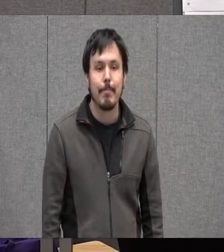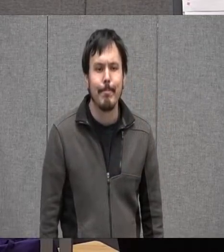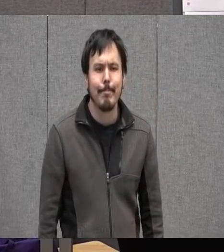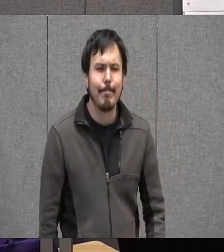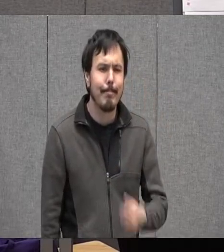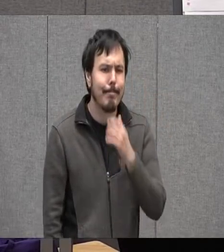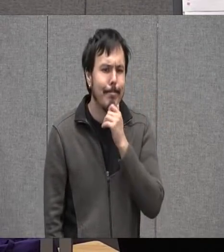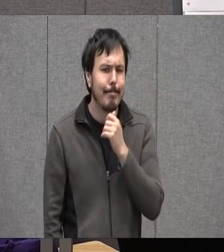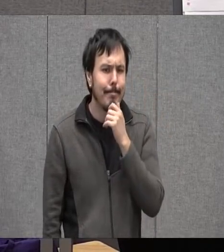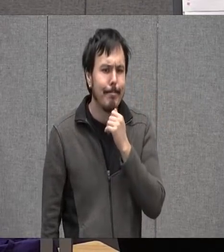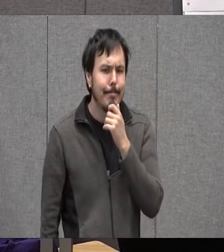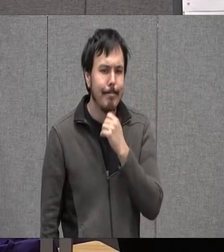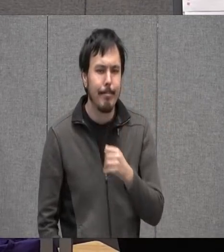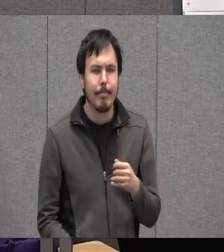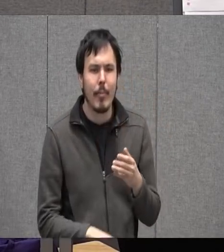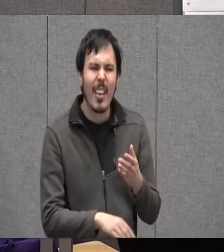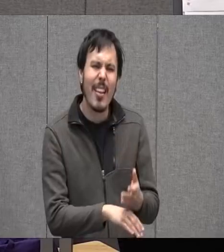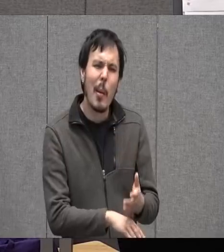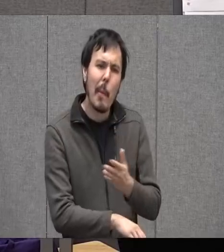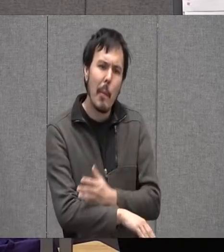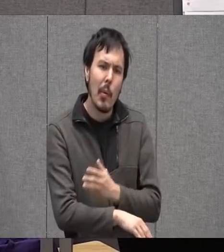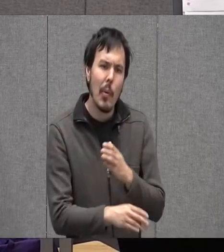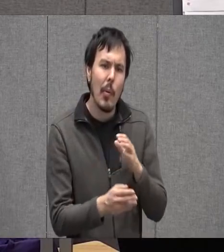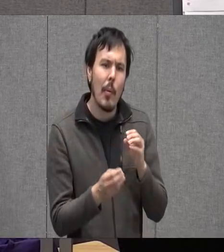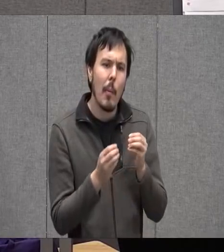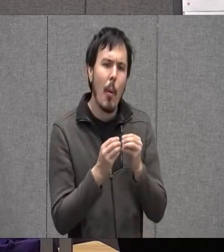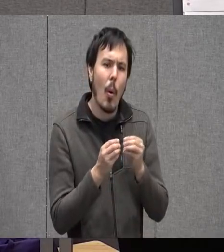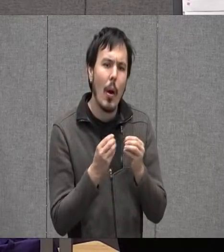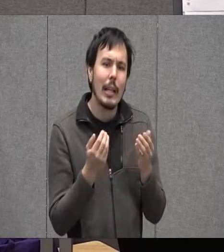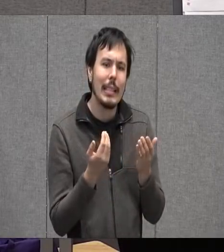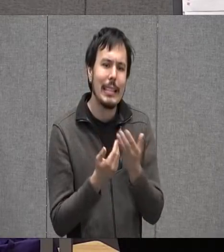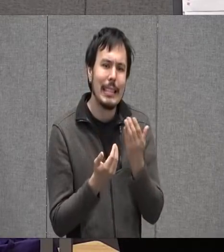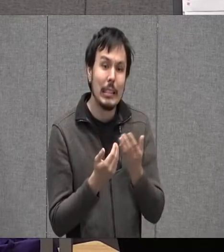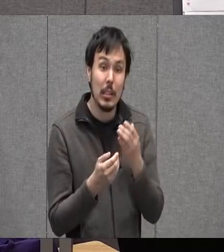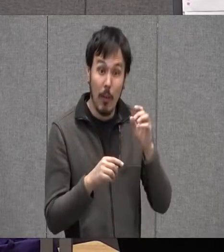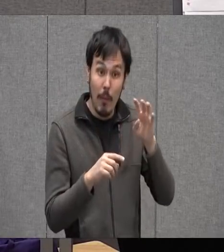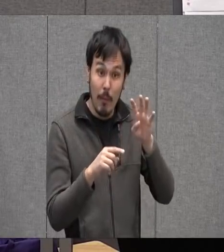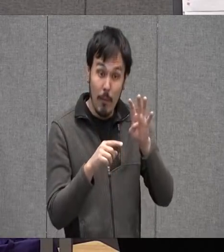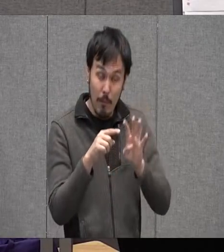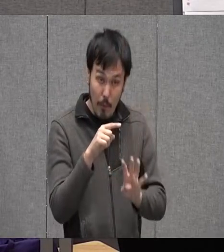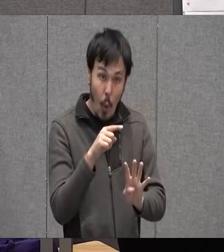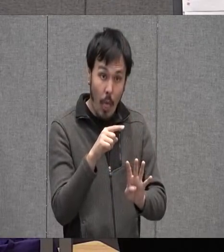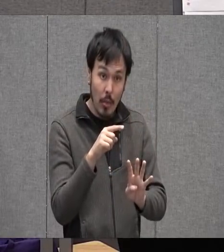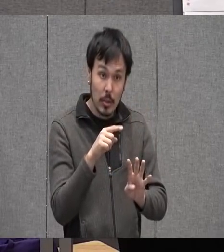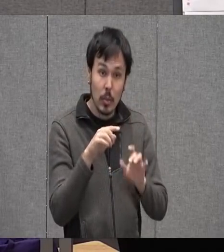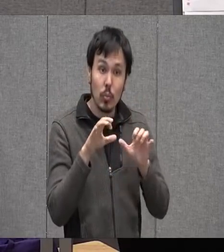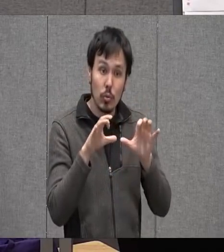How can I make that easier? Do fourths first, right? So I'm going to do my fourths.